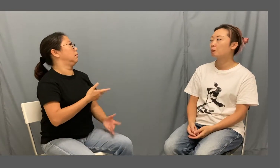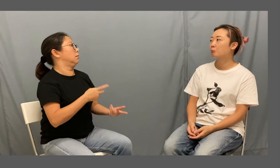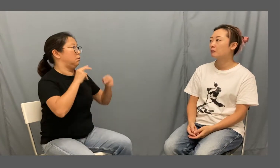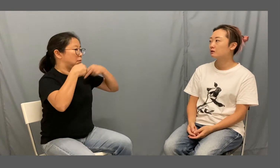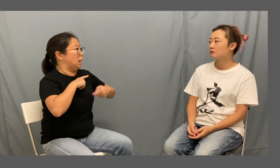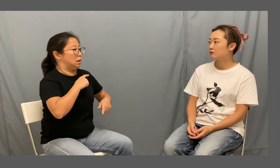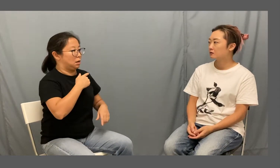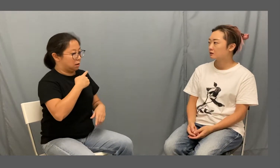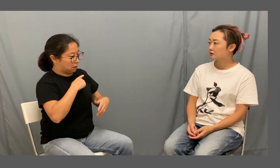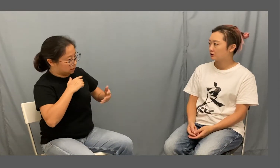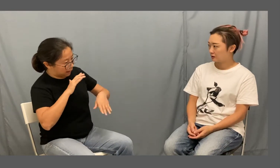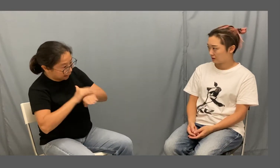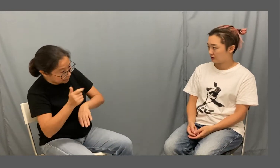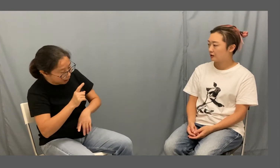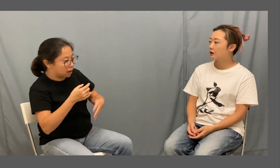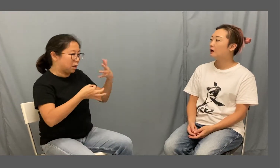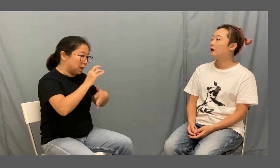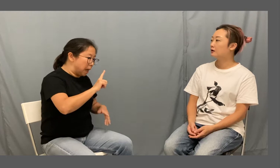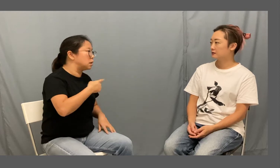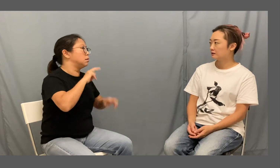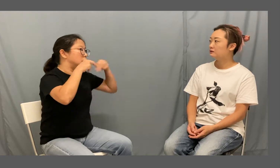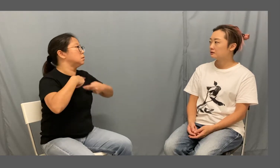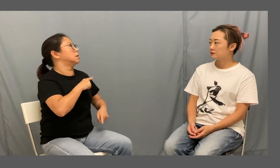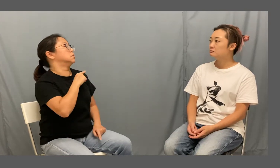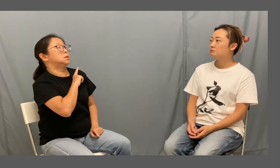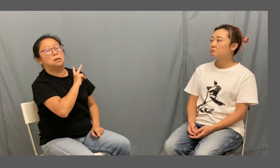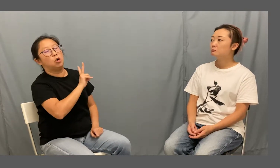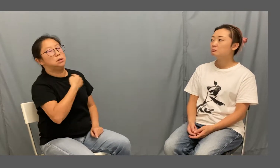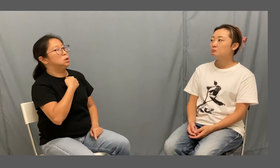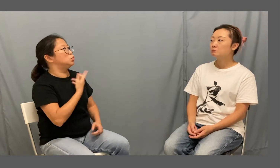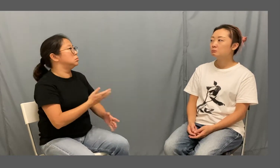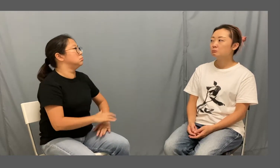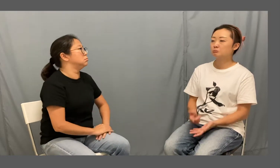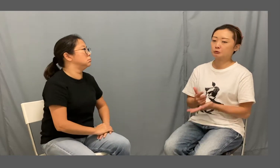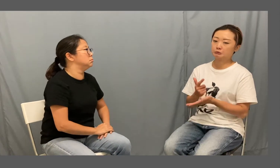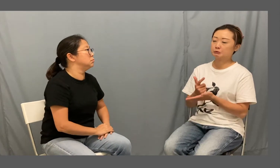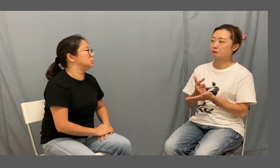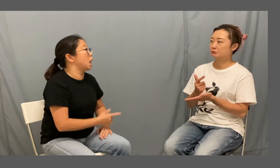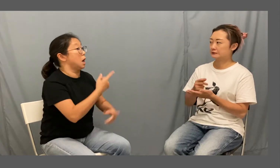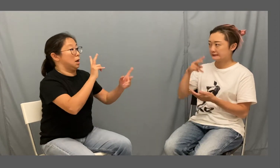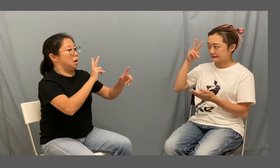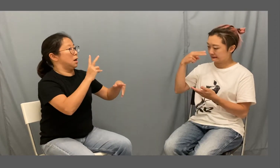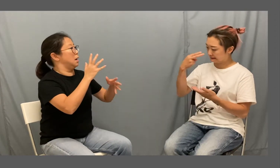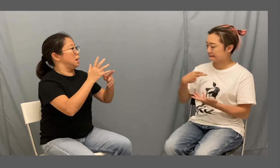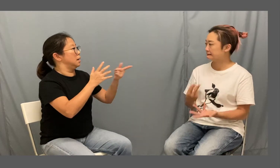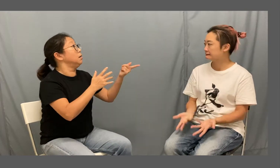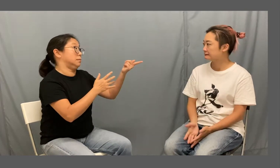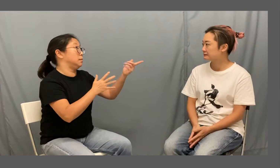Knowing your own strengths and what needed to be improved Cat: Reflections on a daily basis